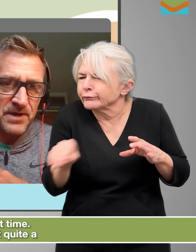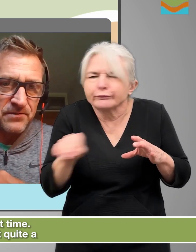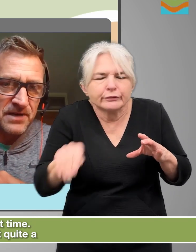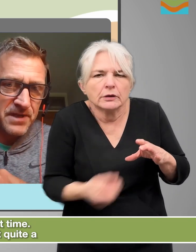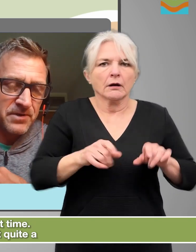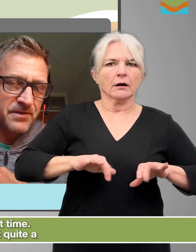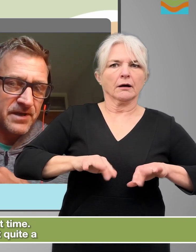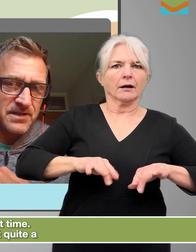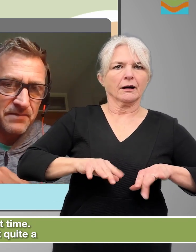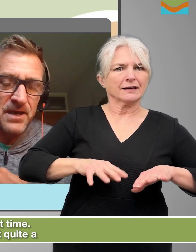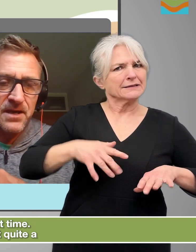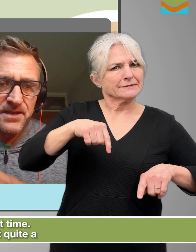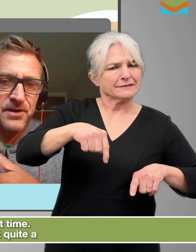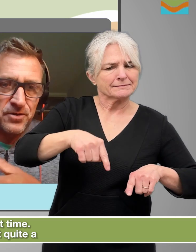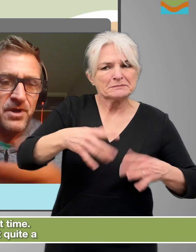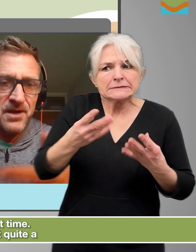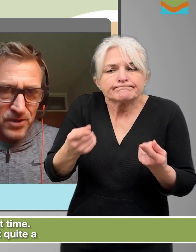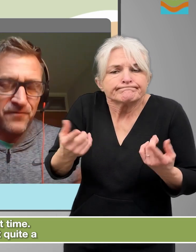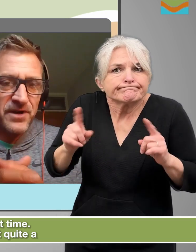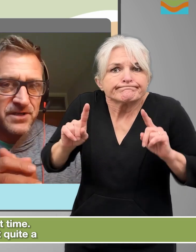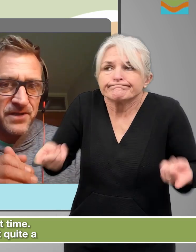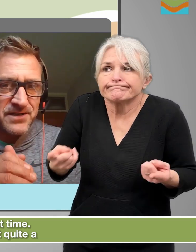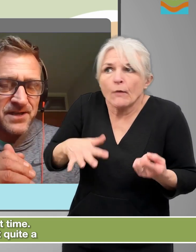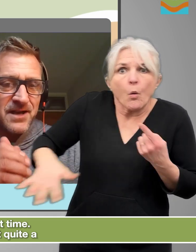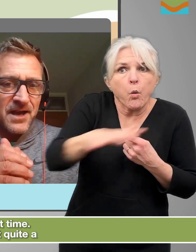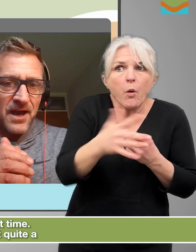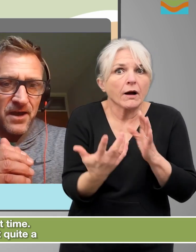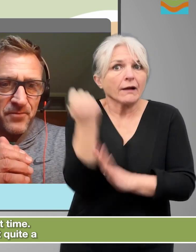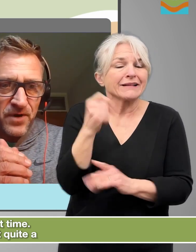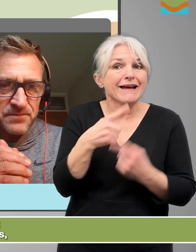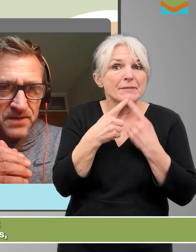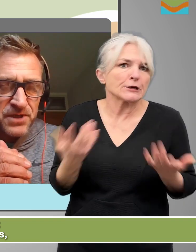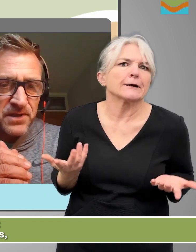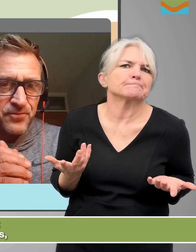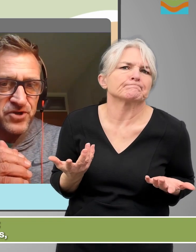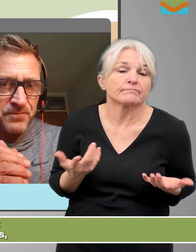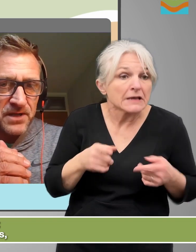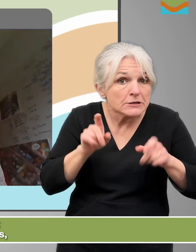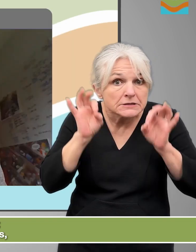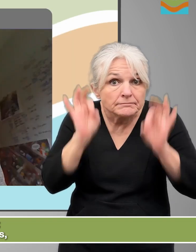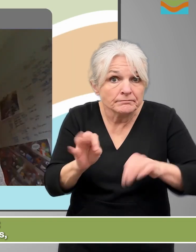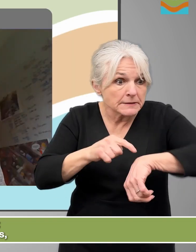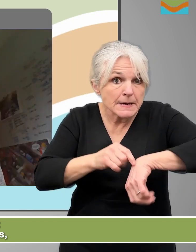by the right people at the right time. And I know you've run into that quite a bit between the project partners and I think that's,